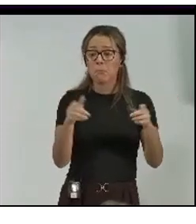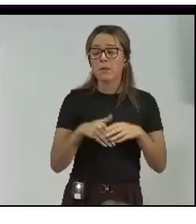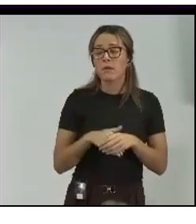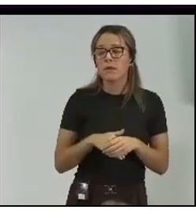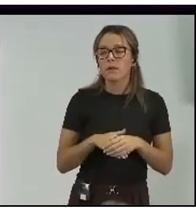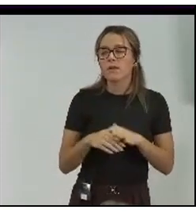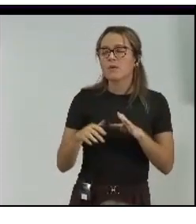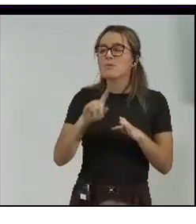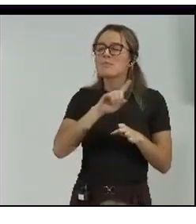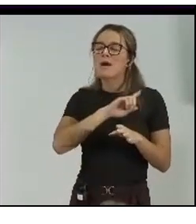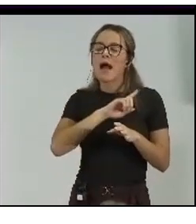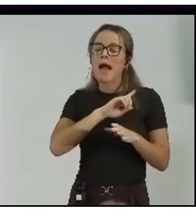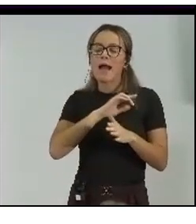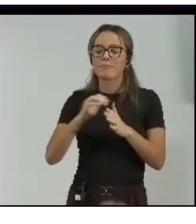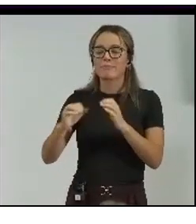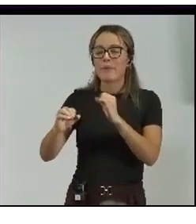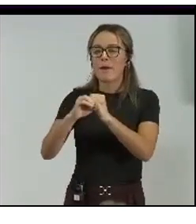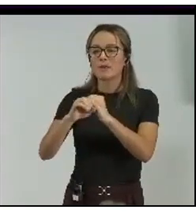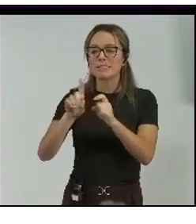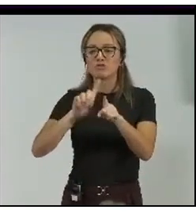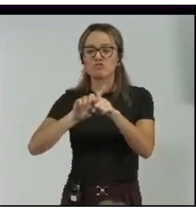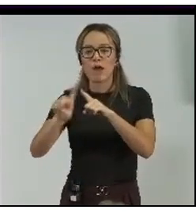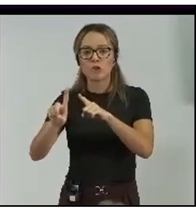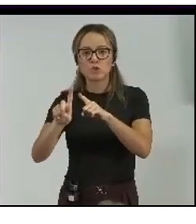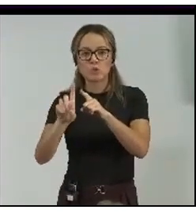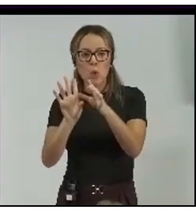get as close as possible to the customer. They're thinking about their customer,